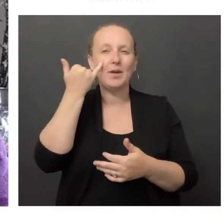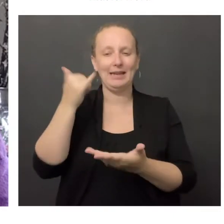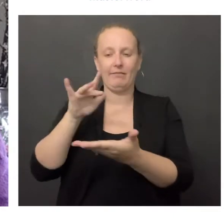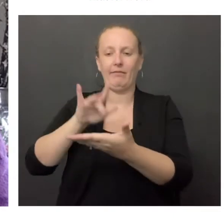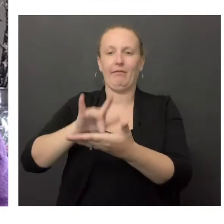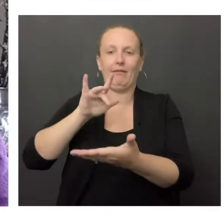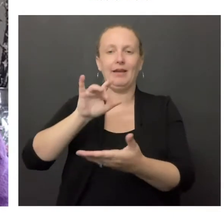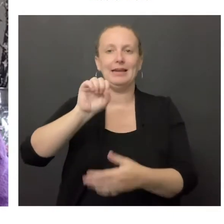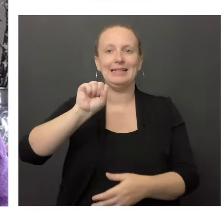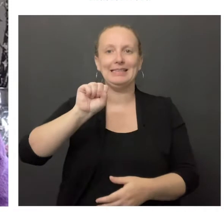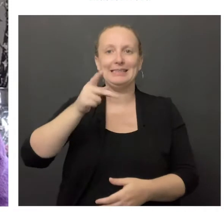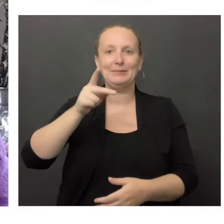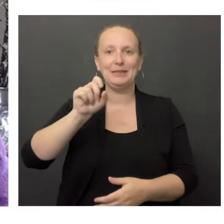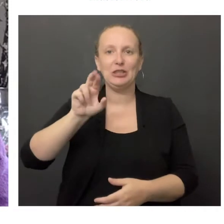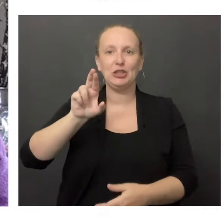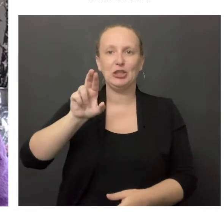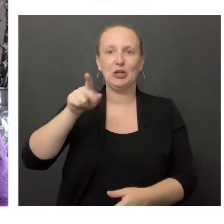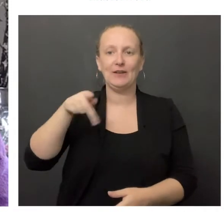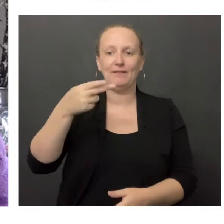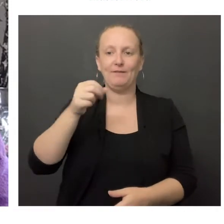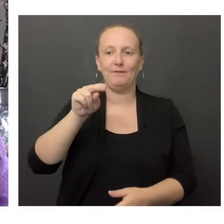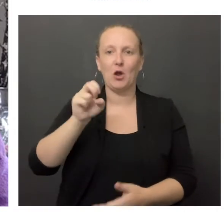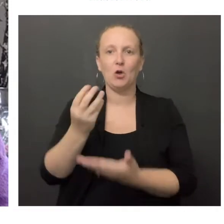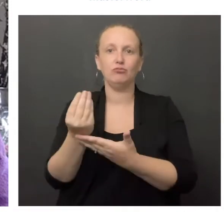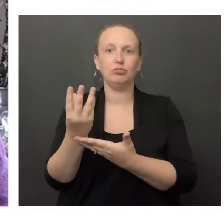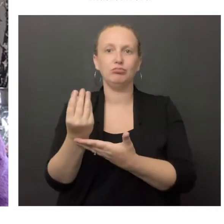Um, and something that kind of evolved from that